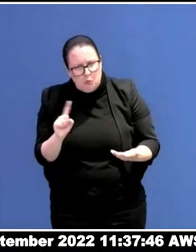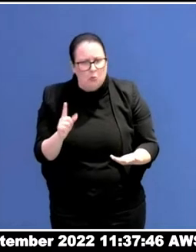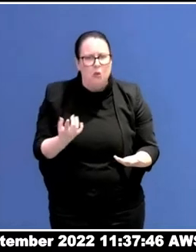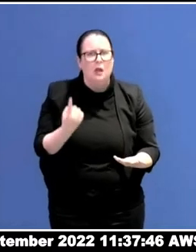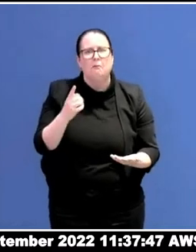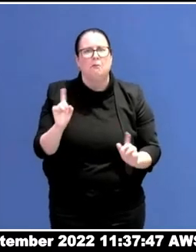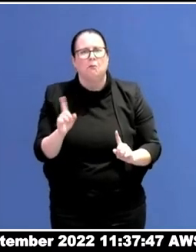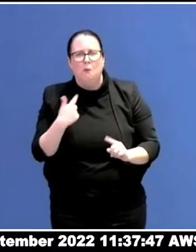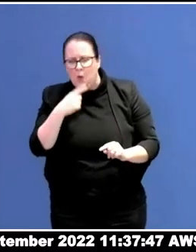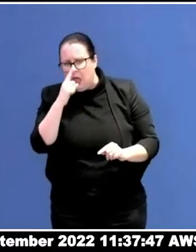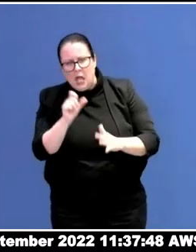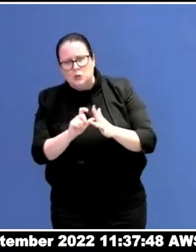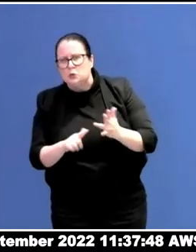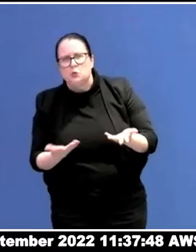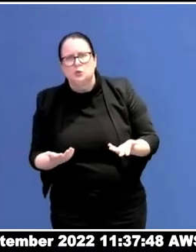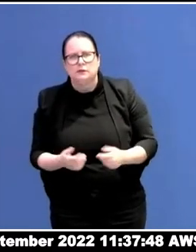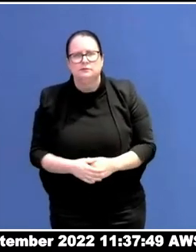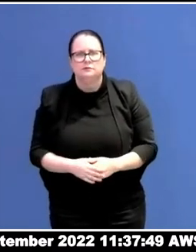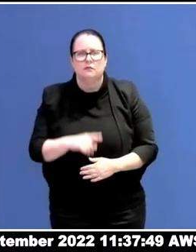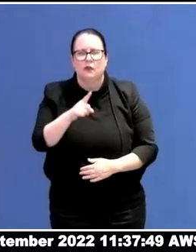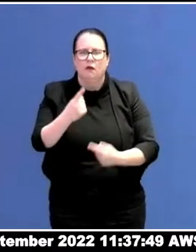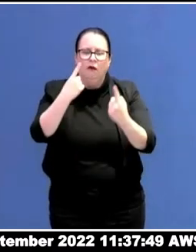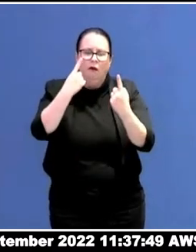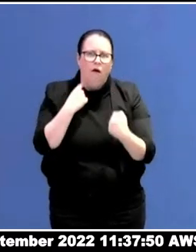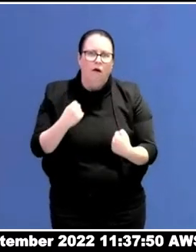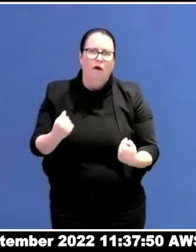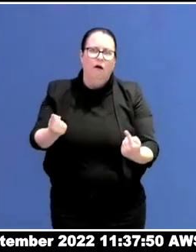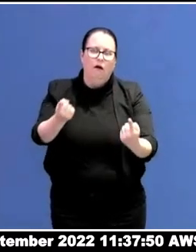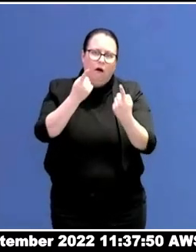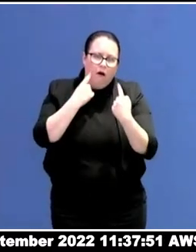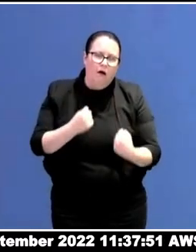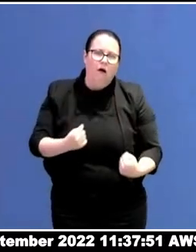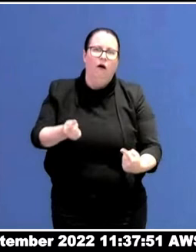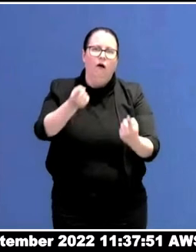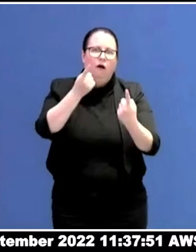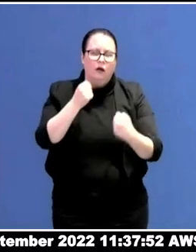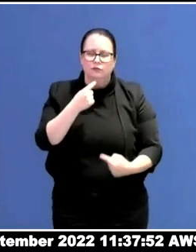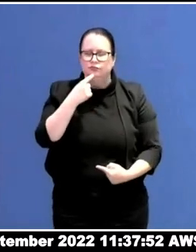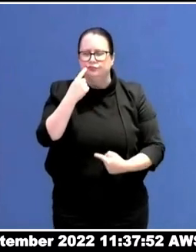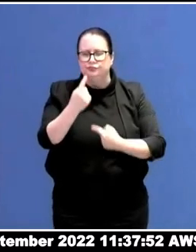What can I do?" He just started crying, and he told us about what he was going through.